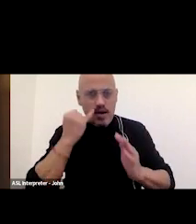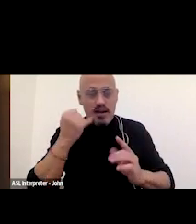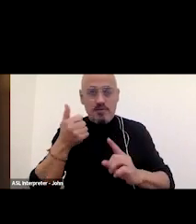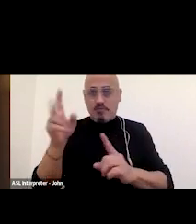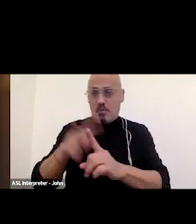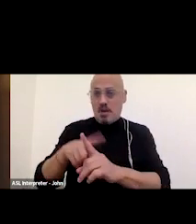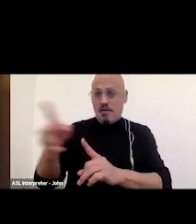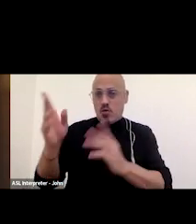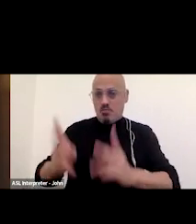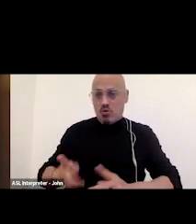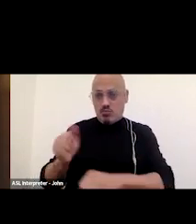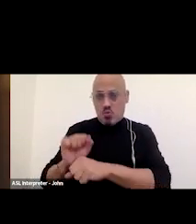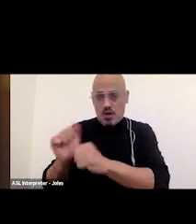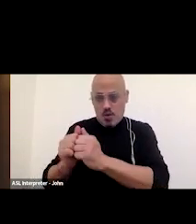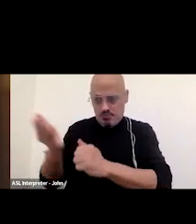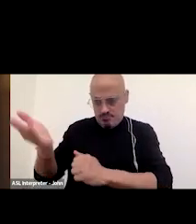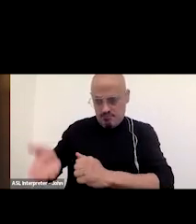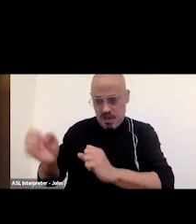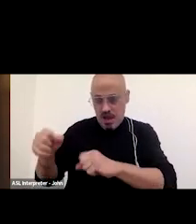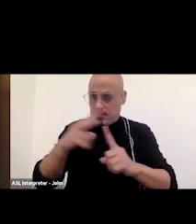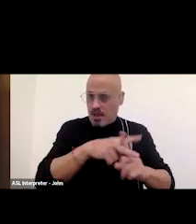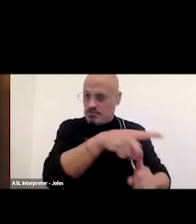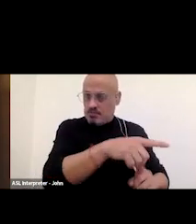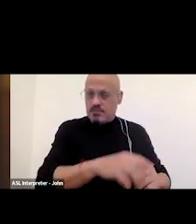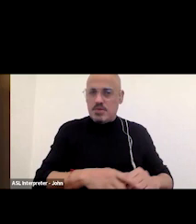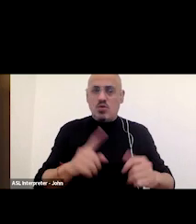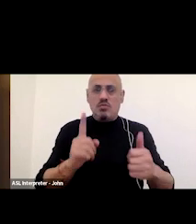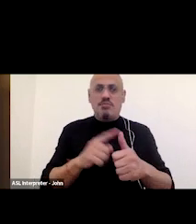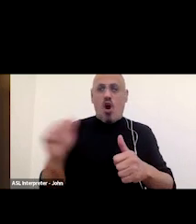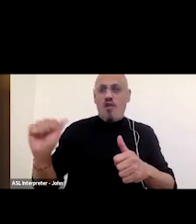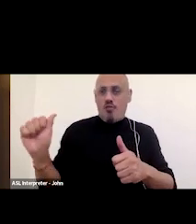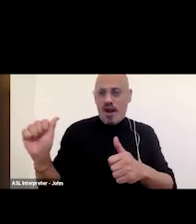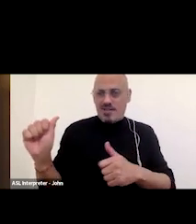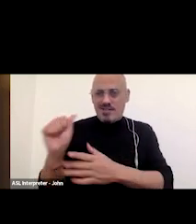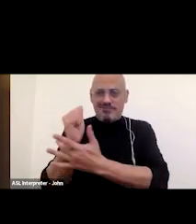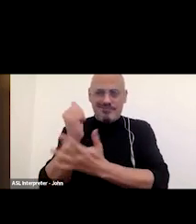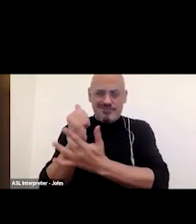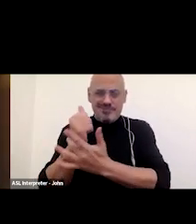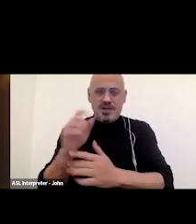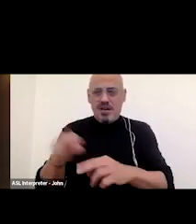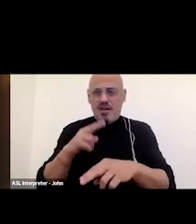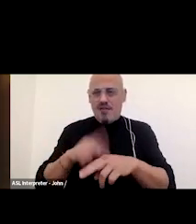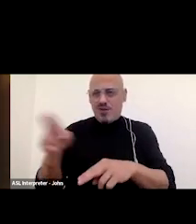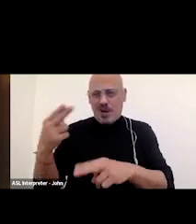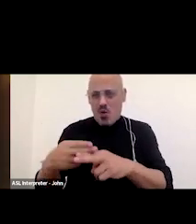for the claimants you're working with. So, arthritis, you know, of course, SSA doesn't call it arthritis,